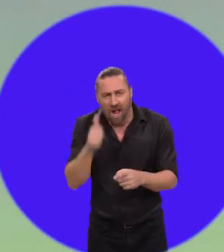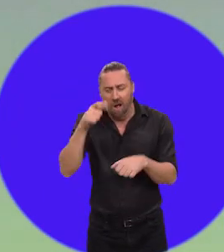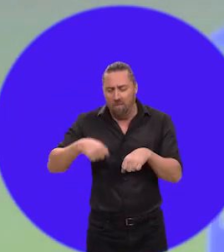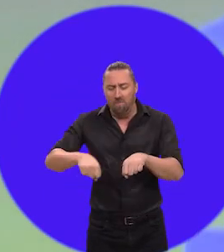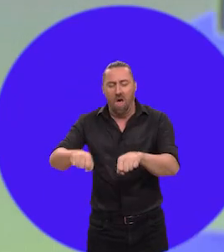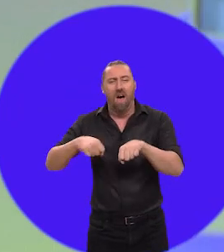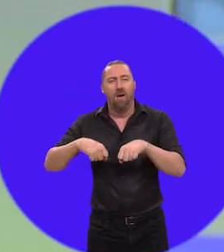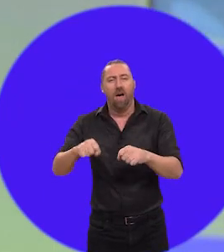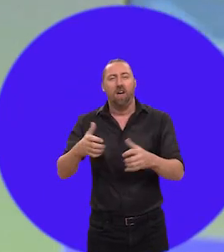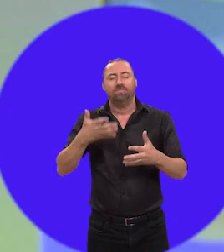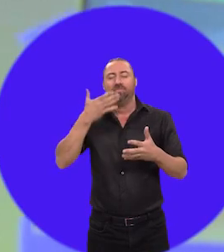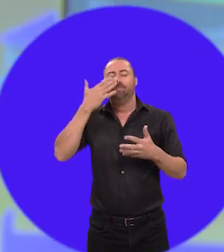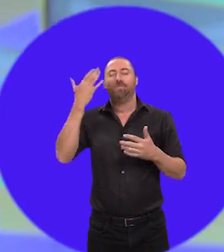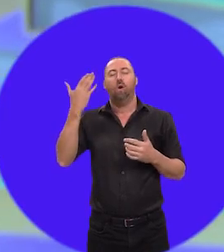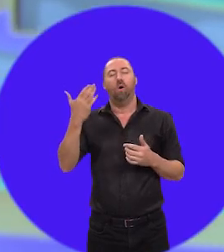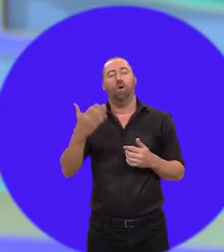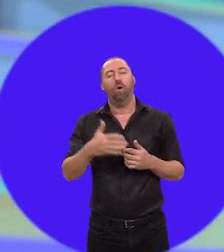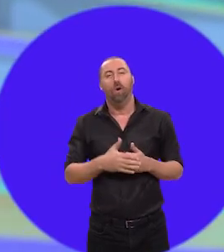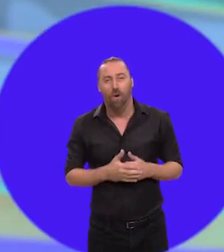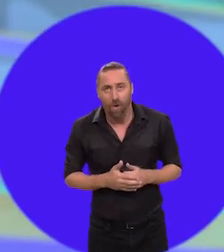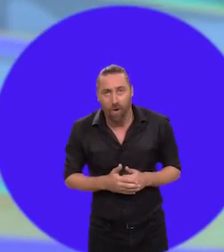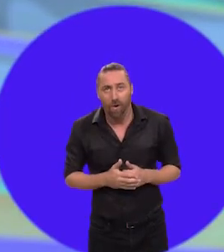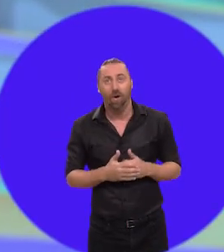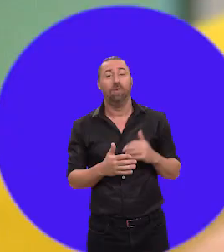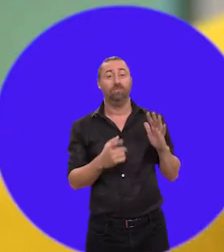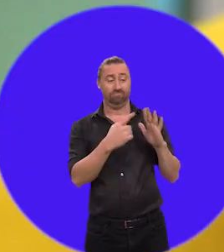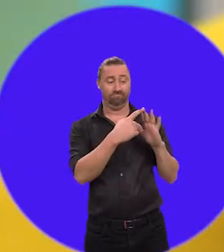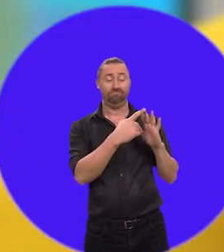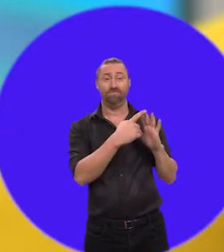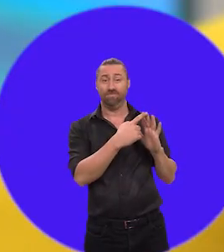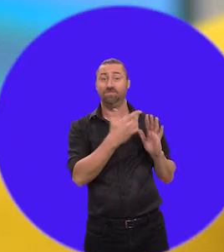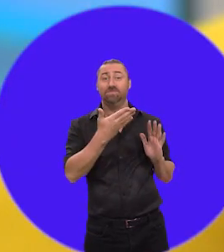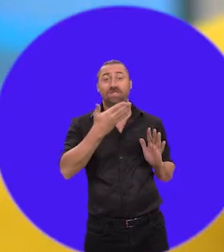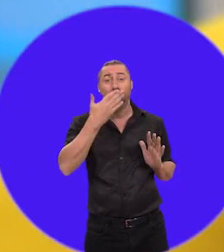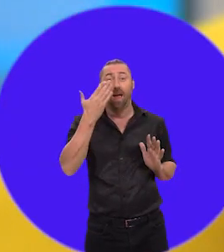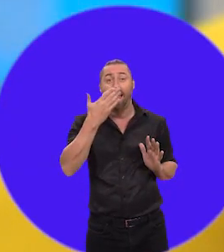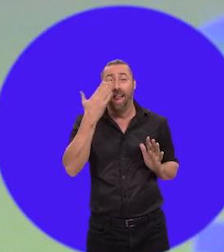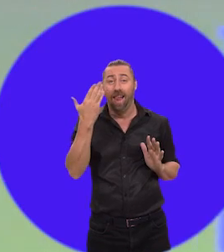after it's just been freshly mowed? I do, that's our sense of smell.